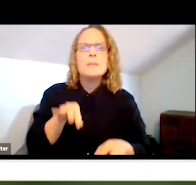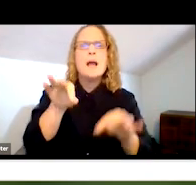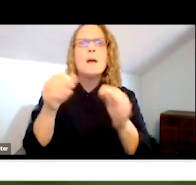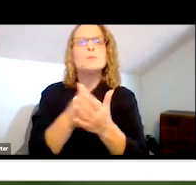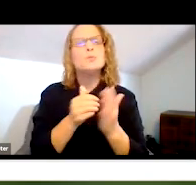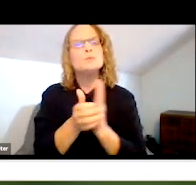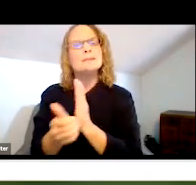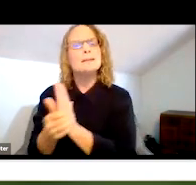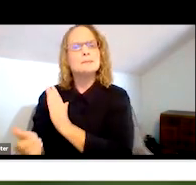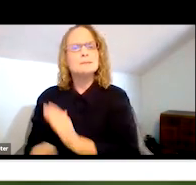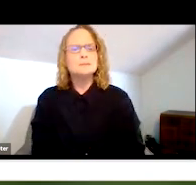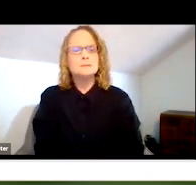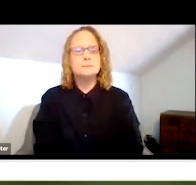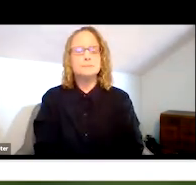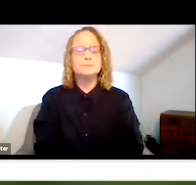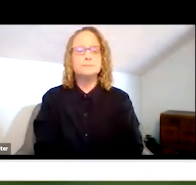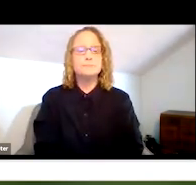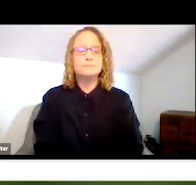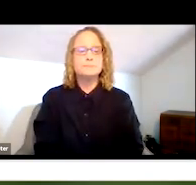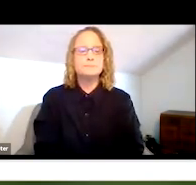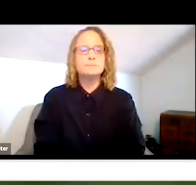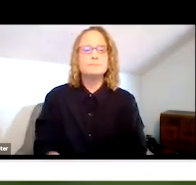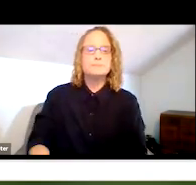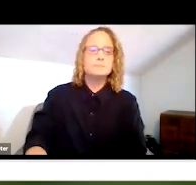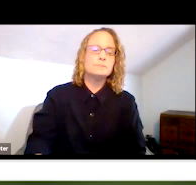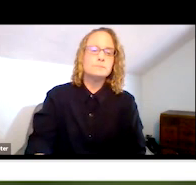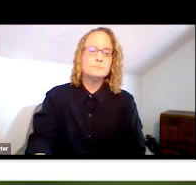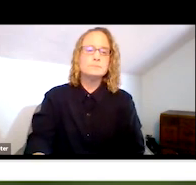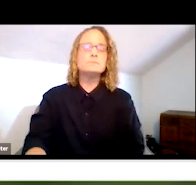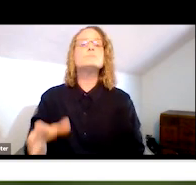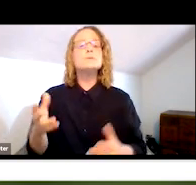where people feel physically safe, psychologically safe, so that they're able